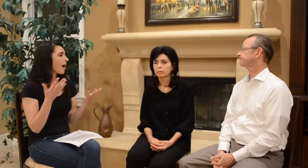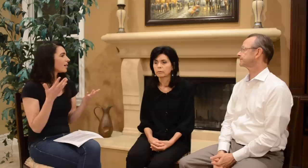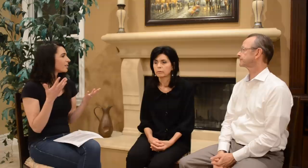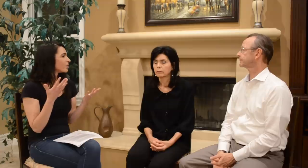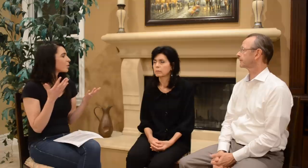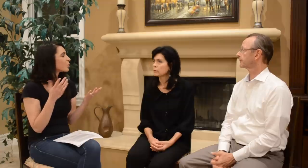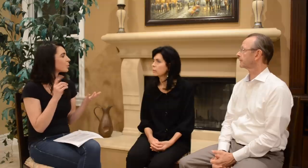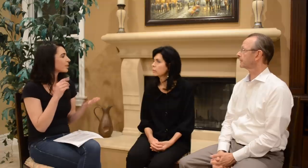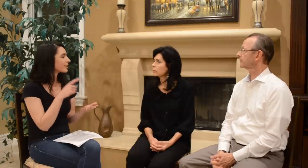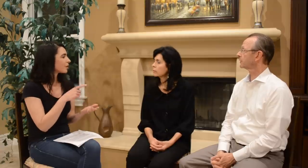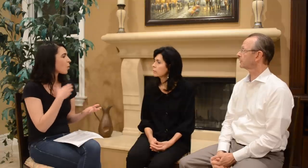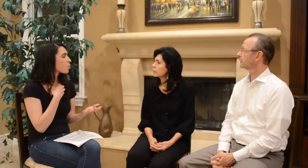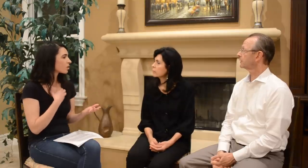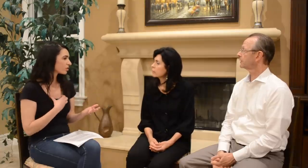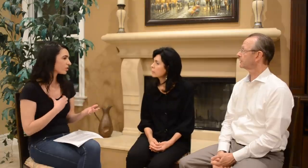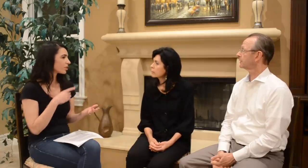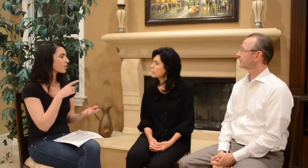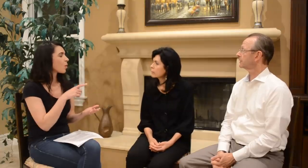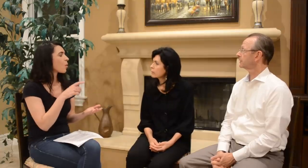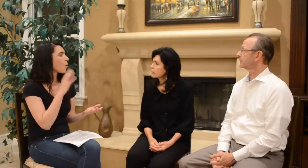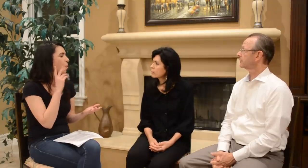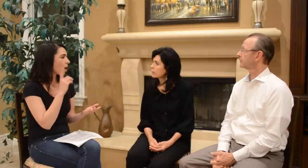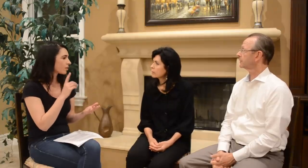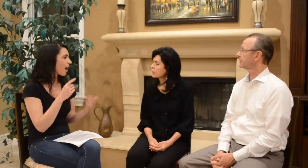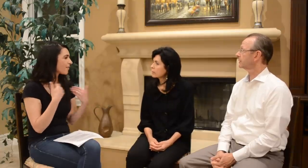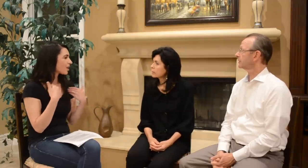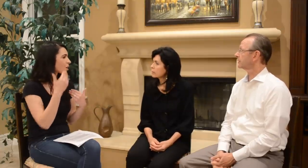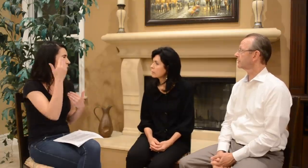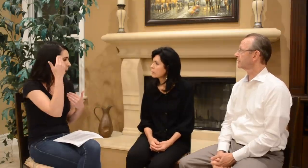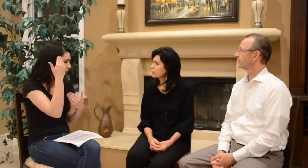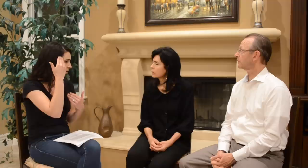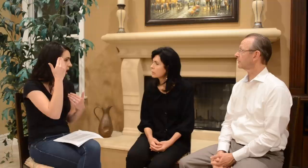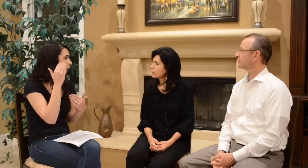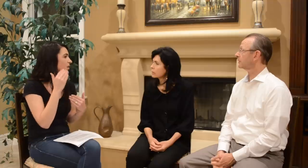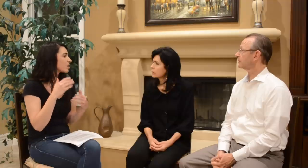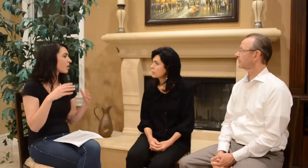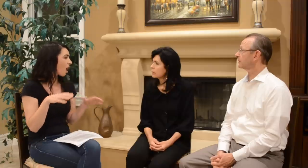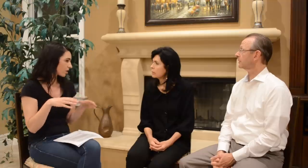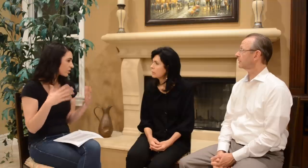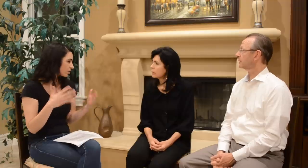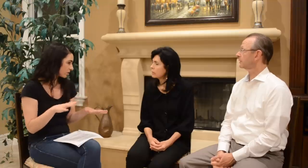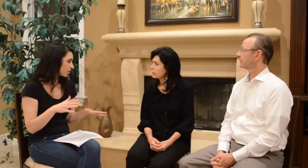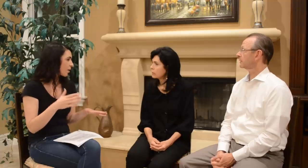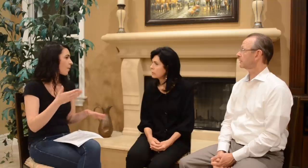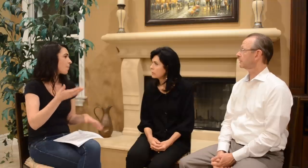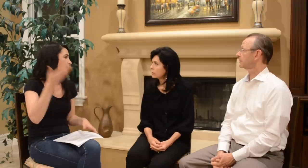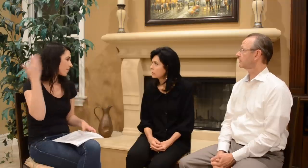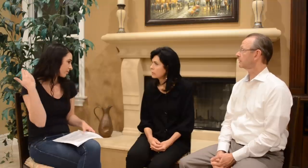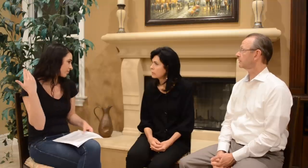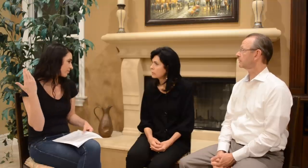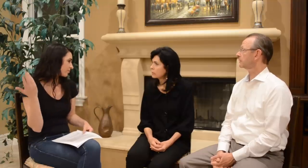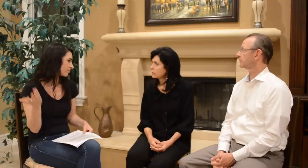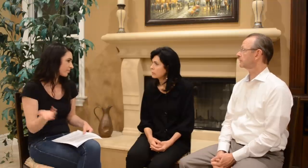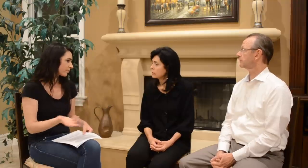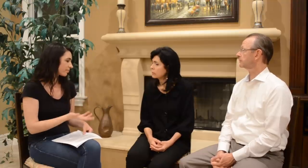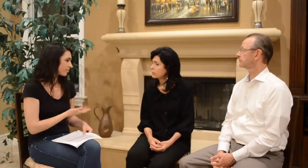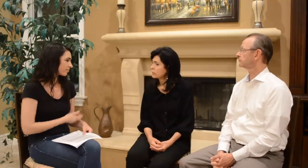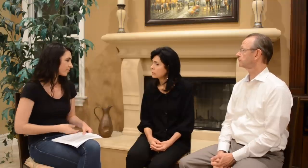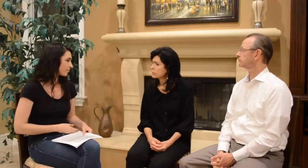What do you wish you would have known or done?